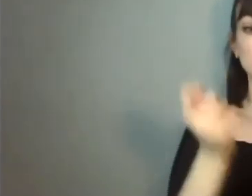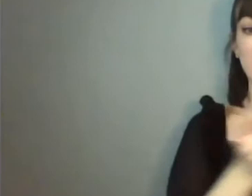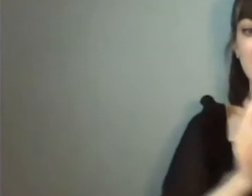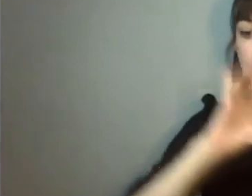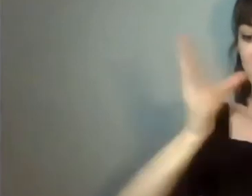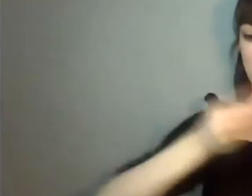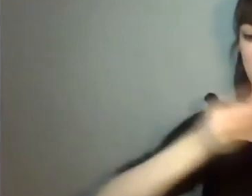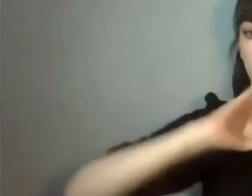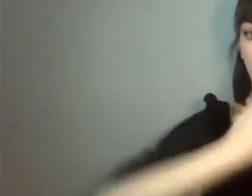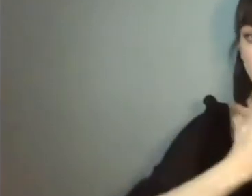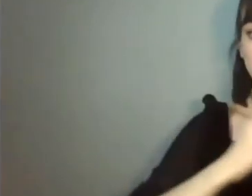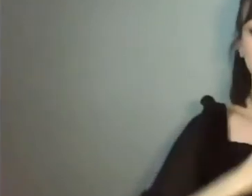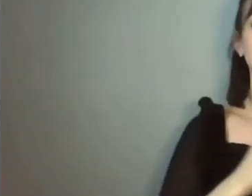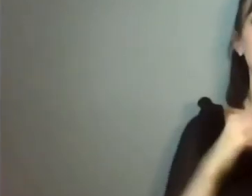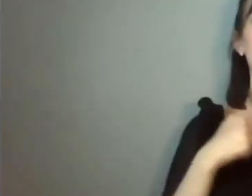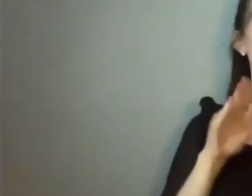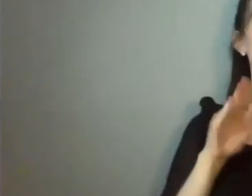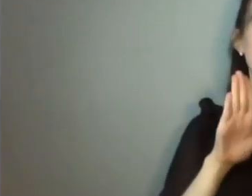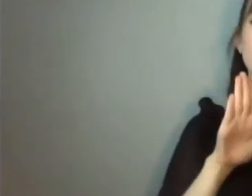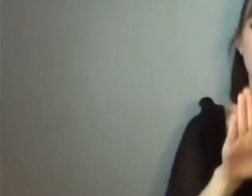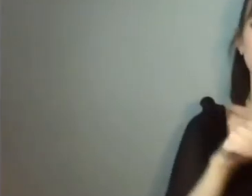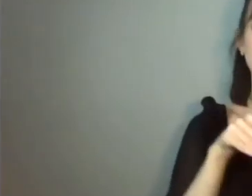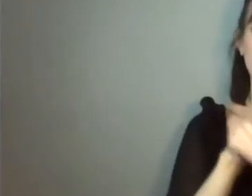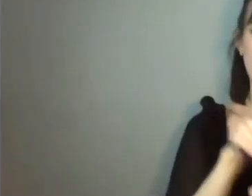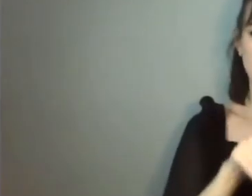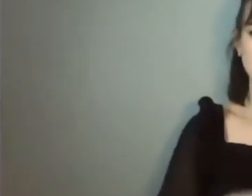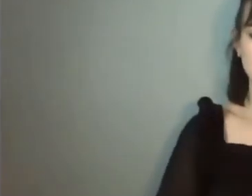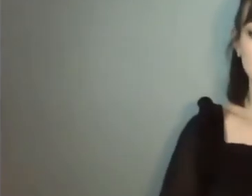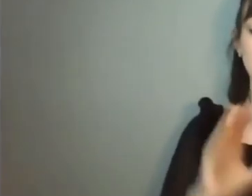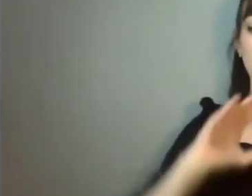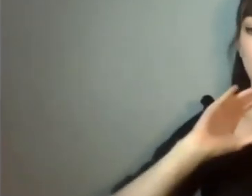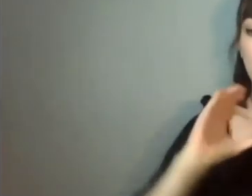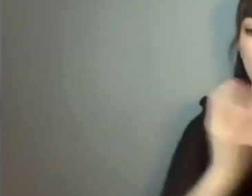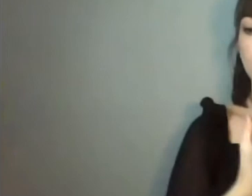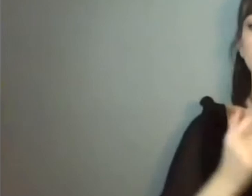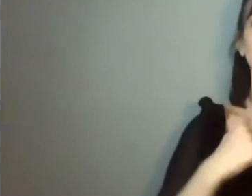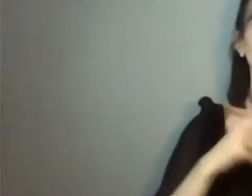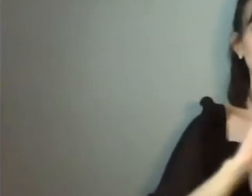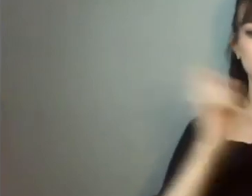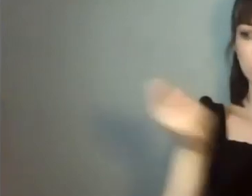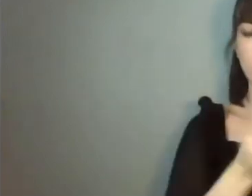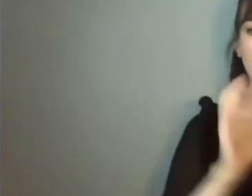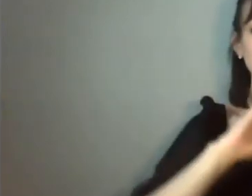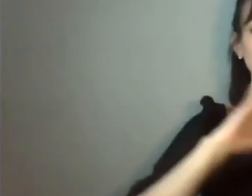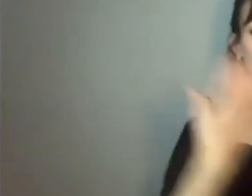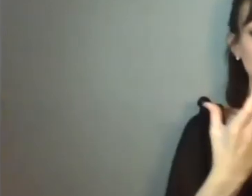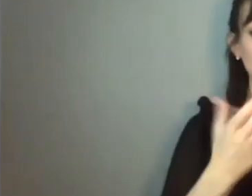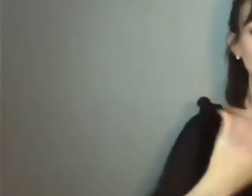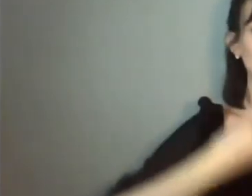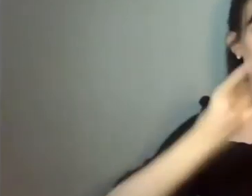and this has to be an impact. But culture and a change in culture comes about with education,